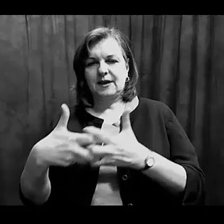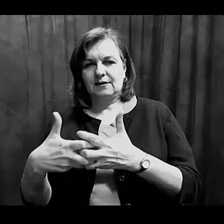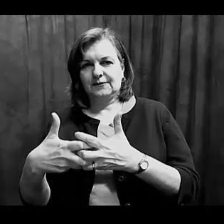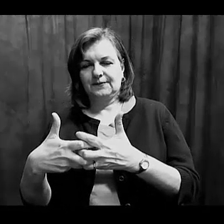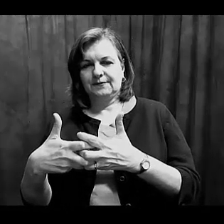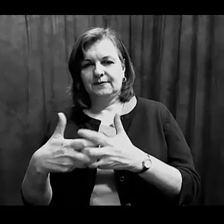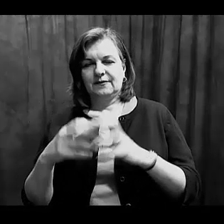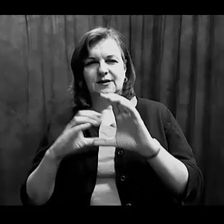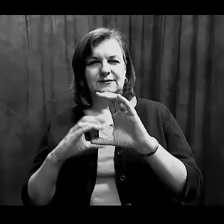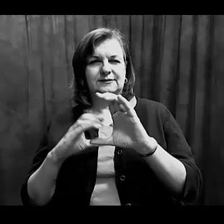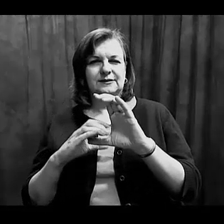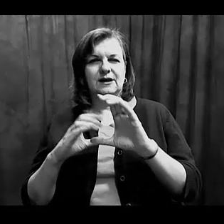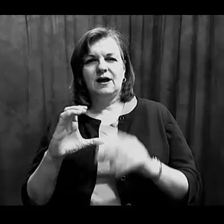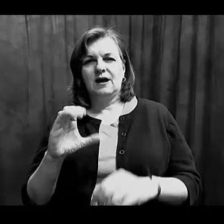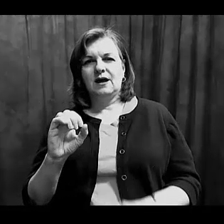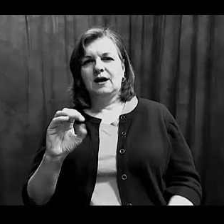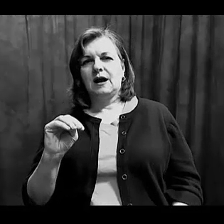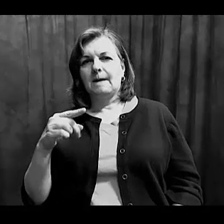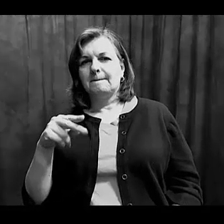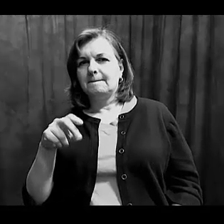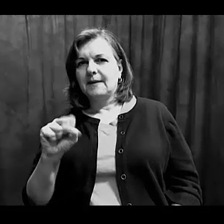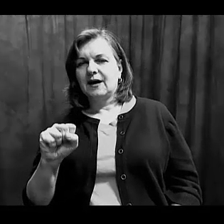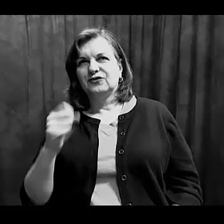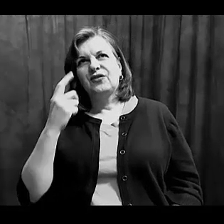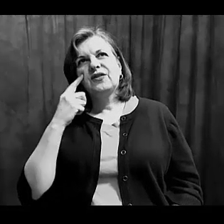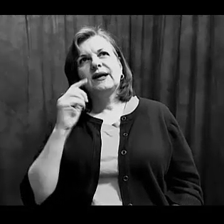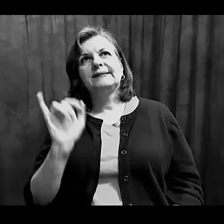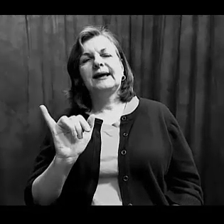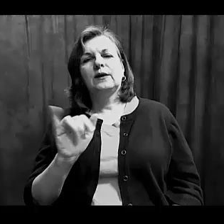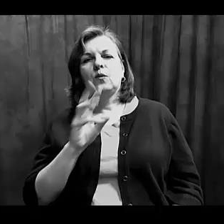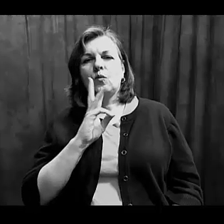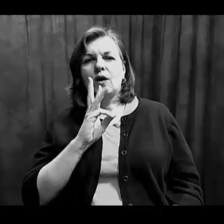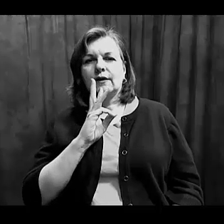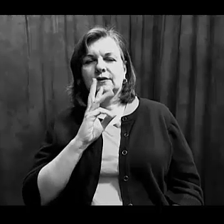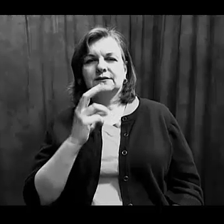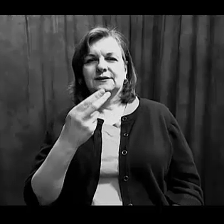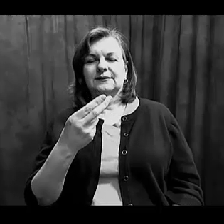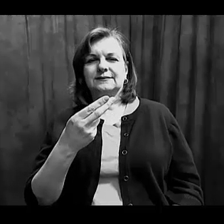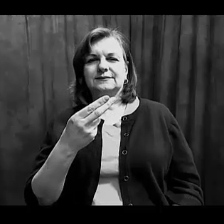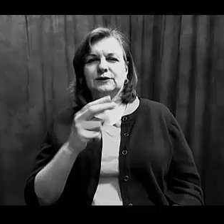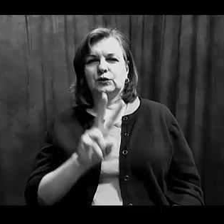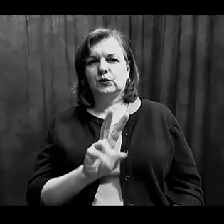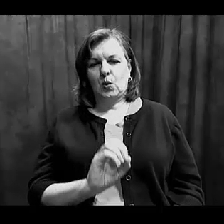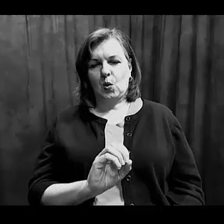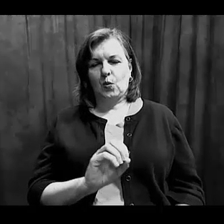when we look at compounds we can think about things like H2O